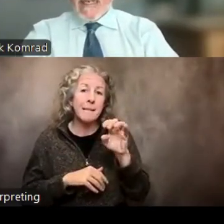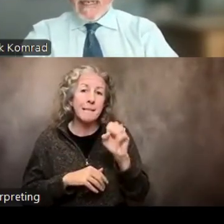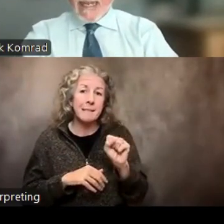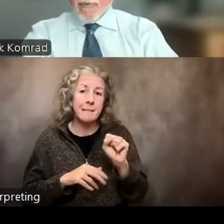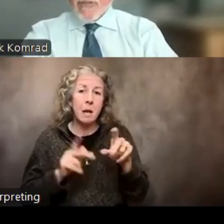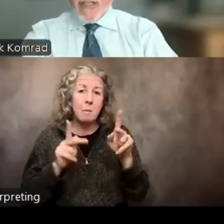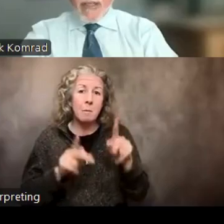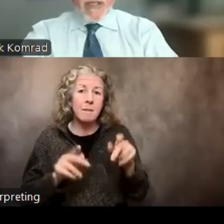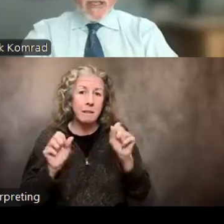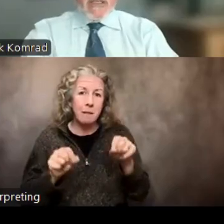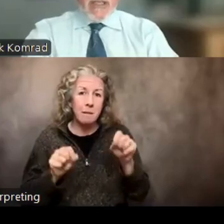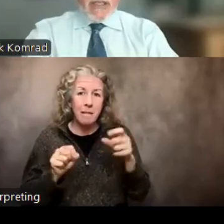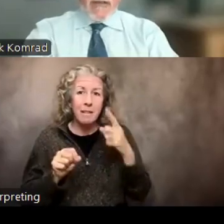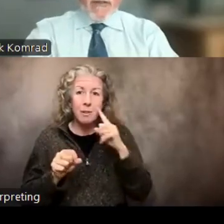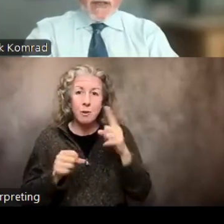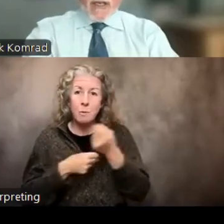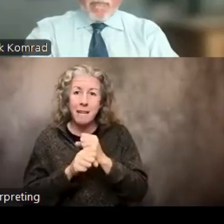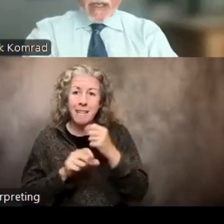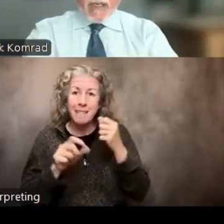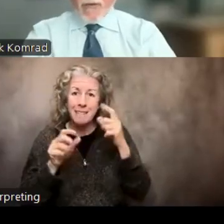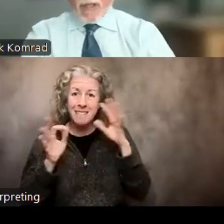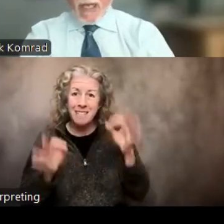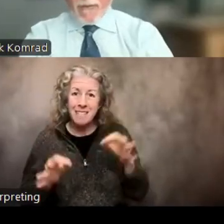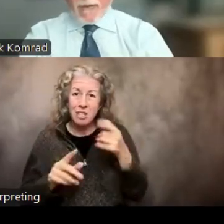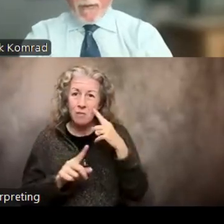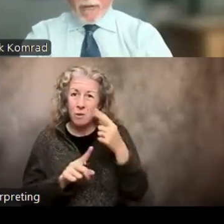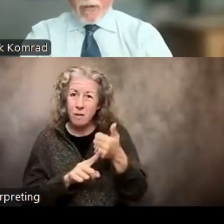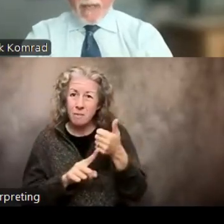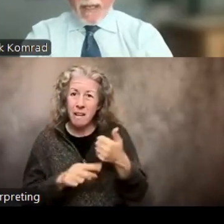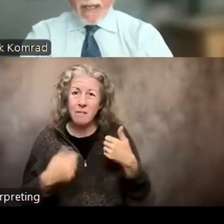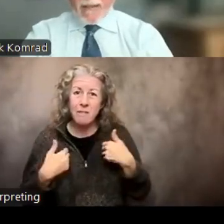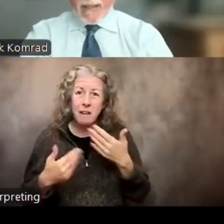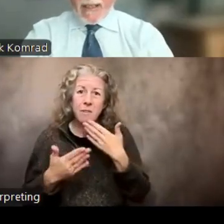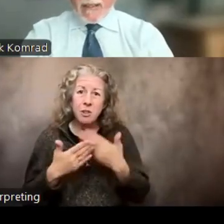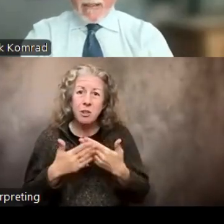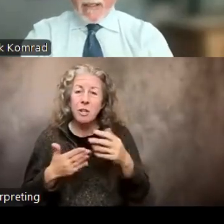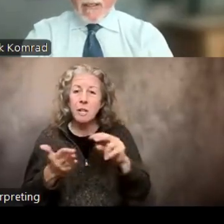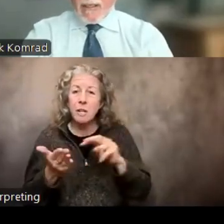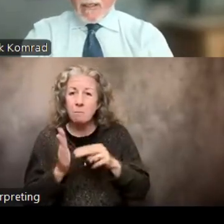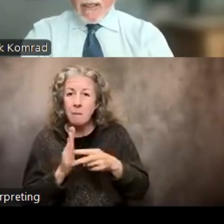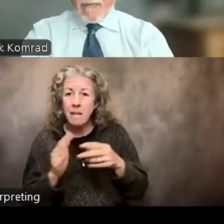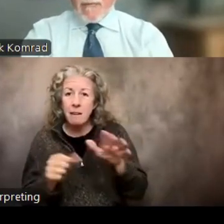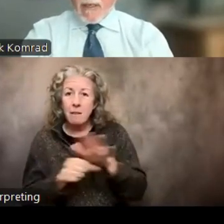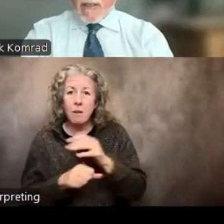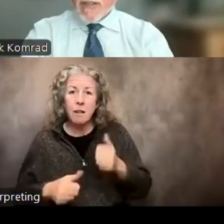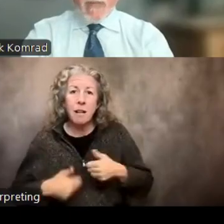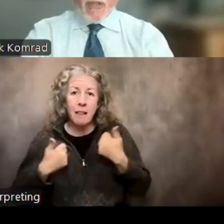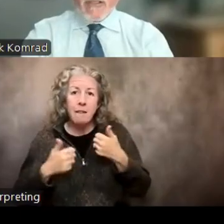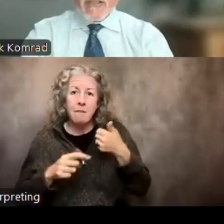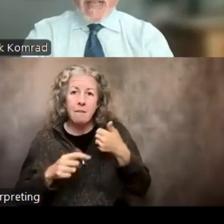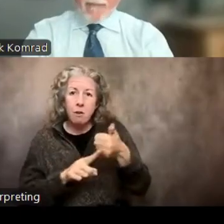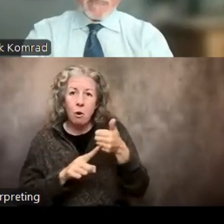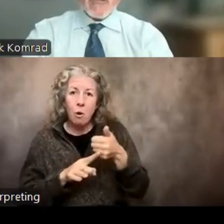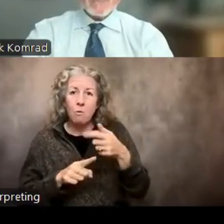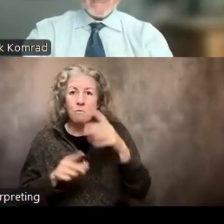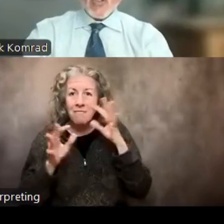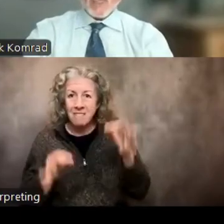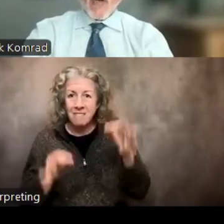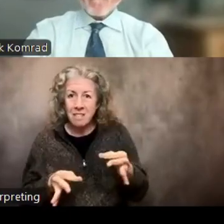enables them to live a meaningful life of their own making, and indeed, some illnesses Absolutely. Corrupt